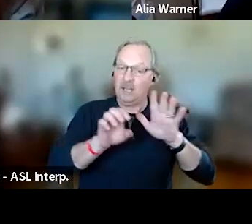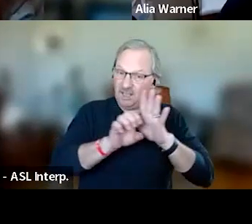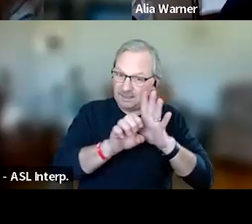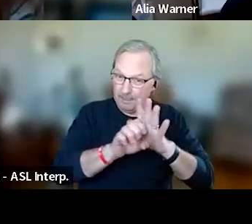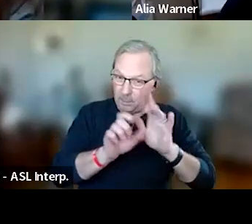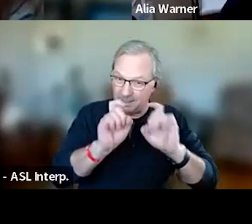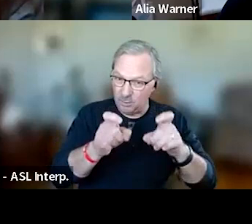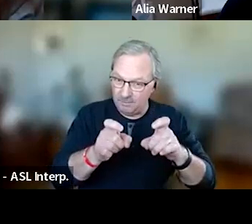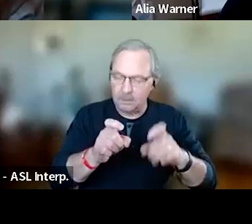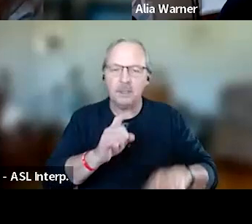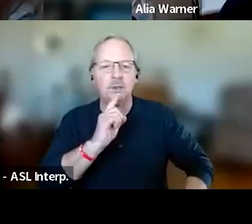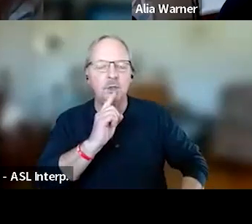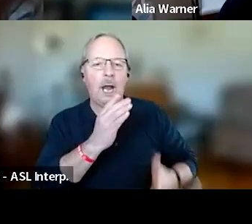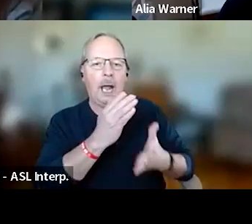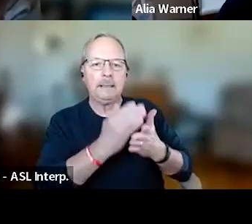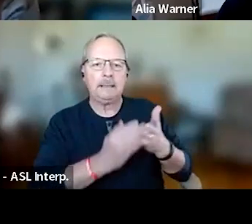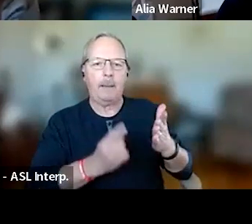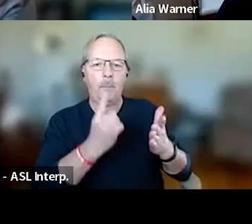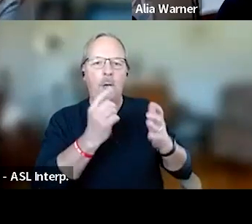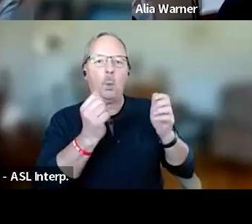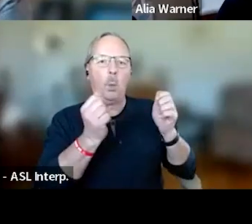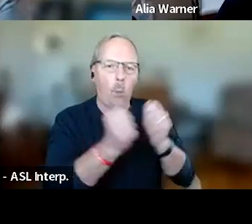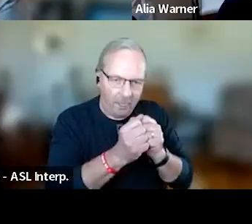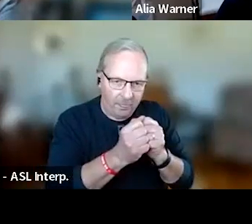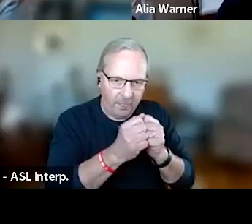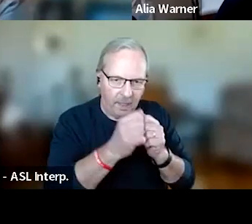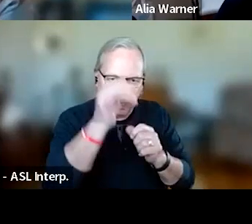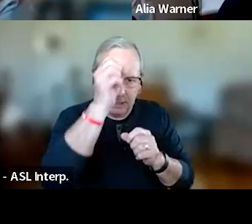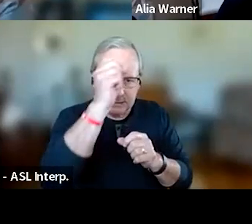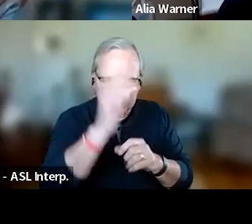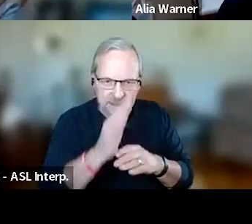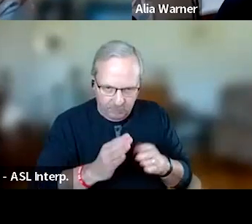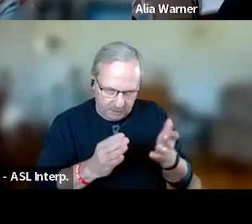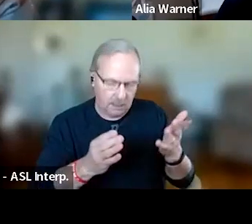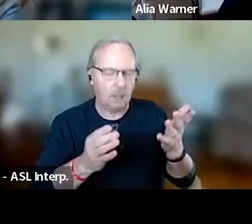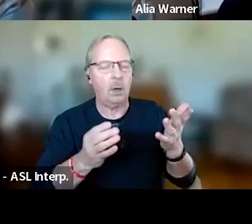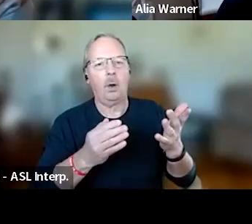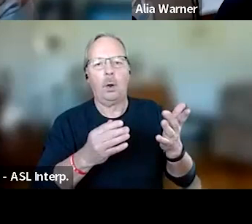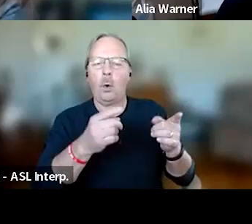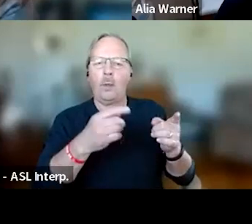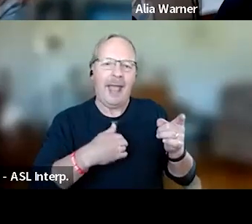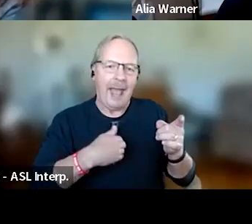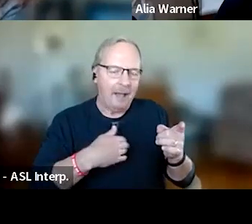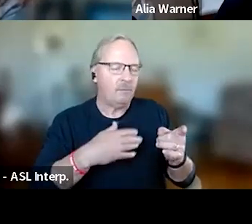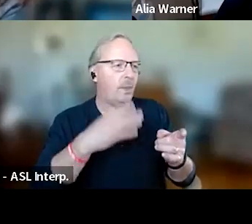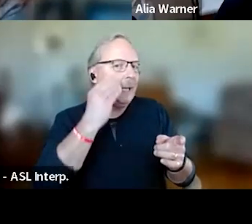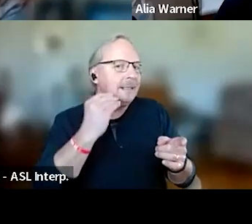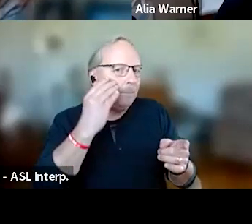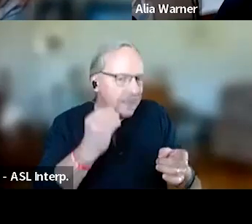Oh sure. Someone with schizophrenia or he has schizophrenia or he experiences symptoms of psychosis.